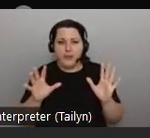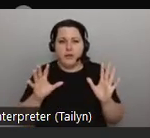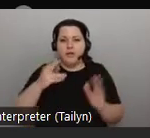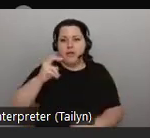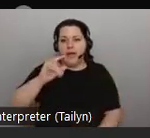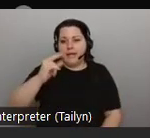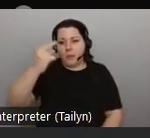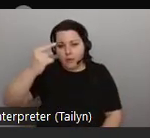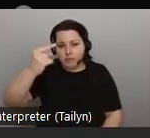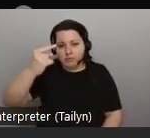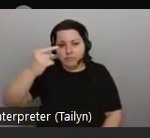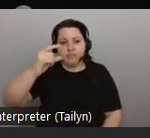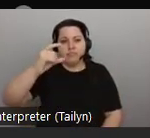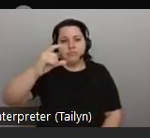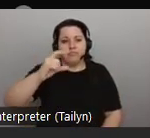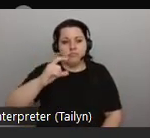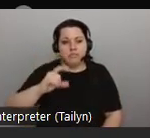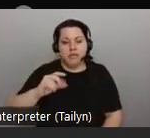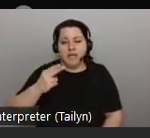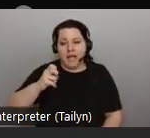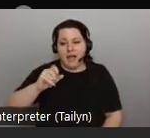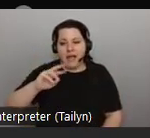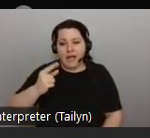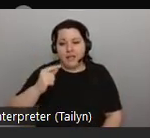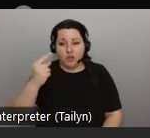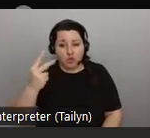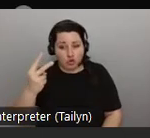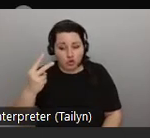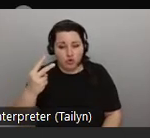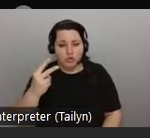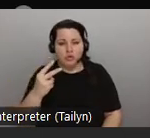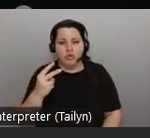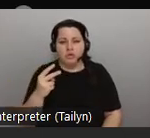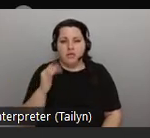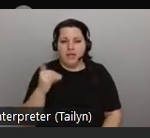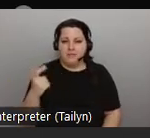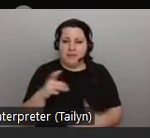that's how you create the formats and behaviors you want. Again, you want to make sure you are breaking it up